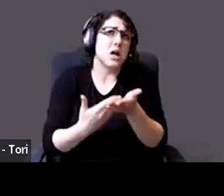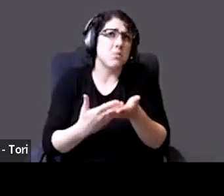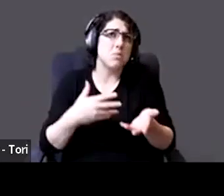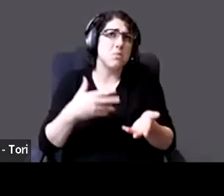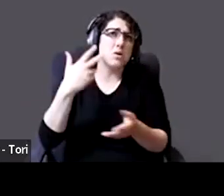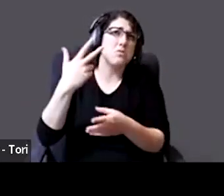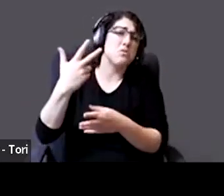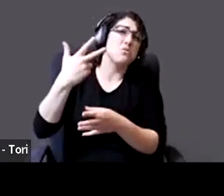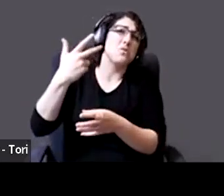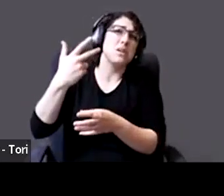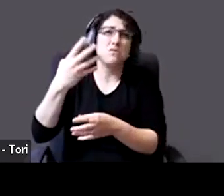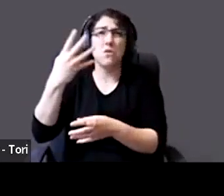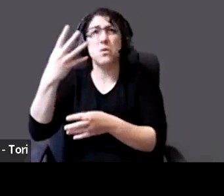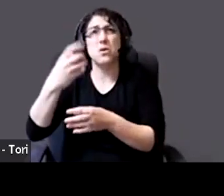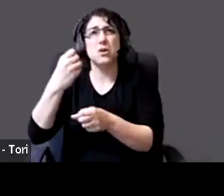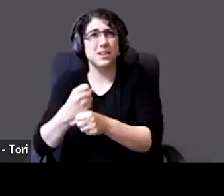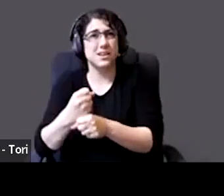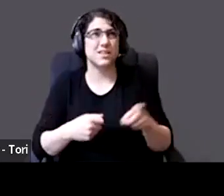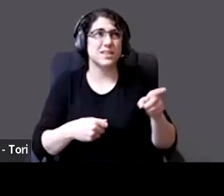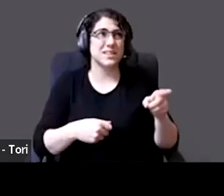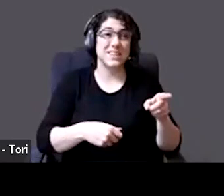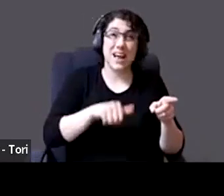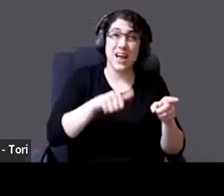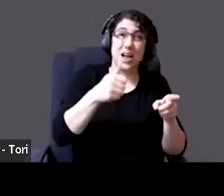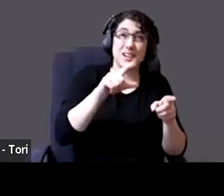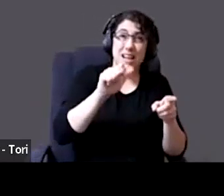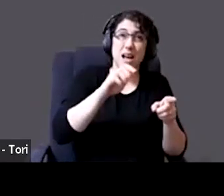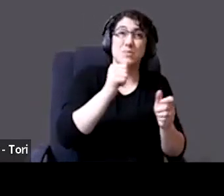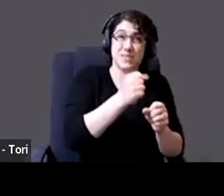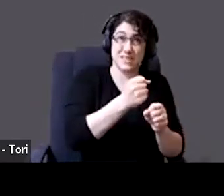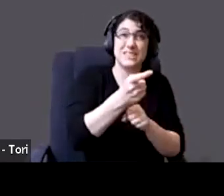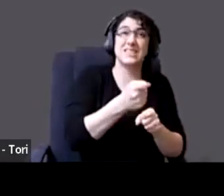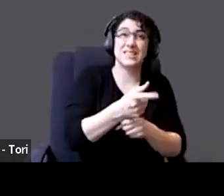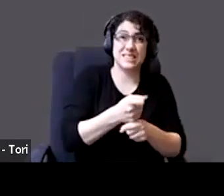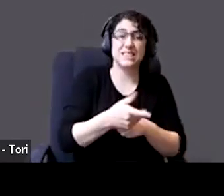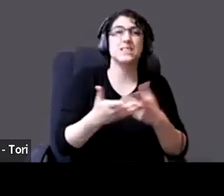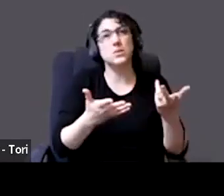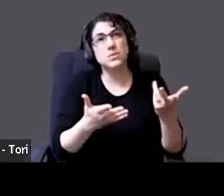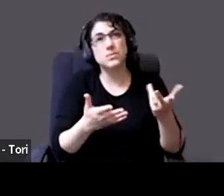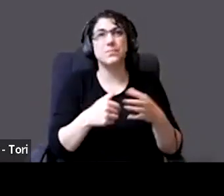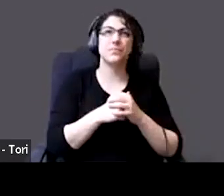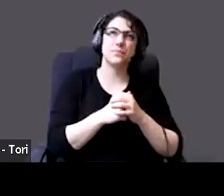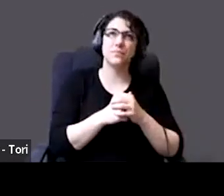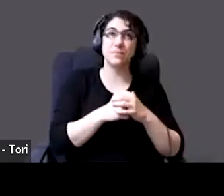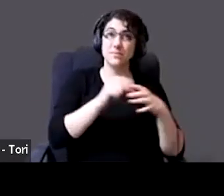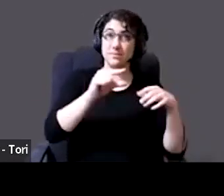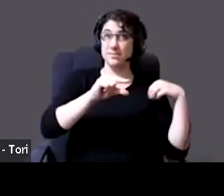four years; so starting to think beyond and outside in terms of quality with the big Q. Obviously,